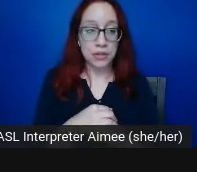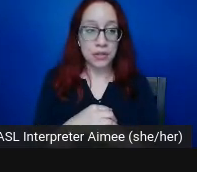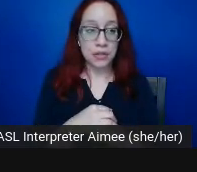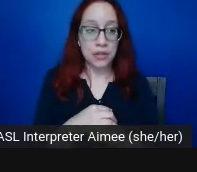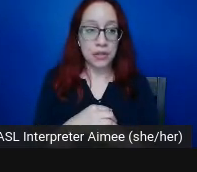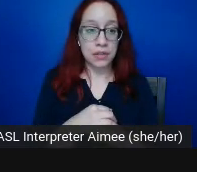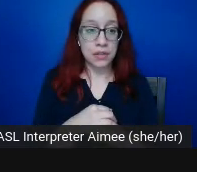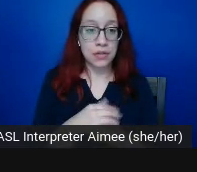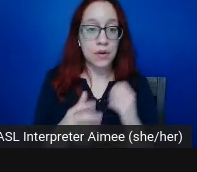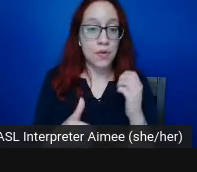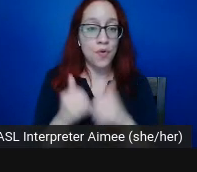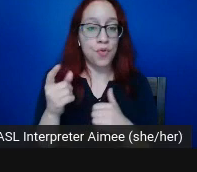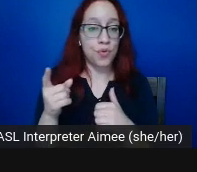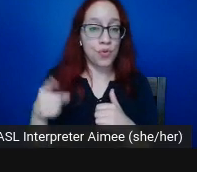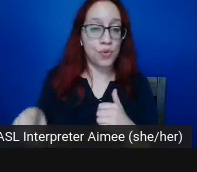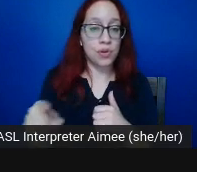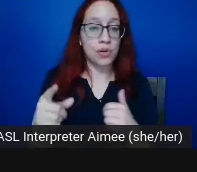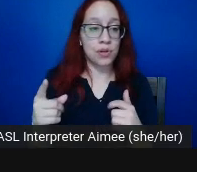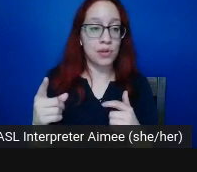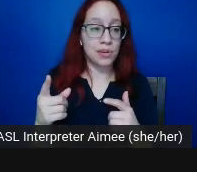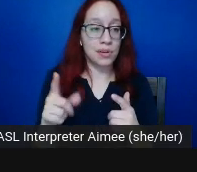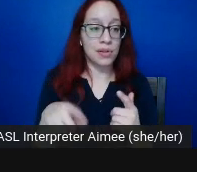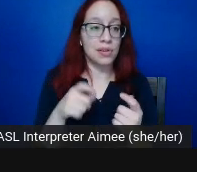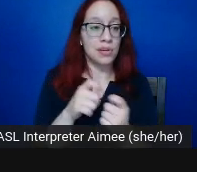most of them have certain accessibility issues.